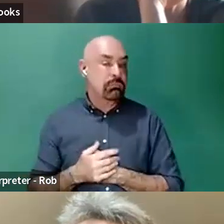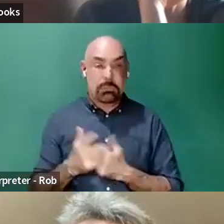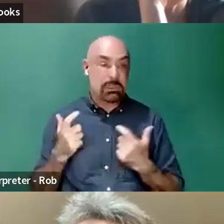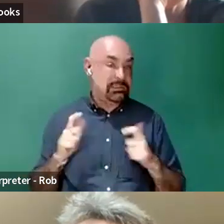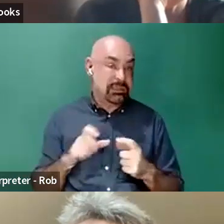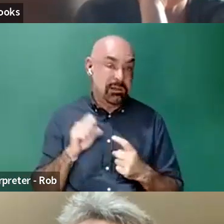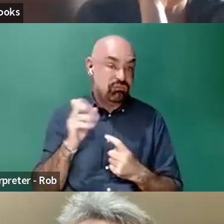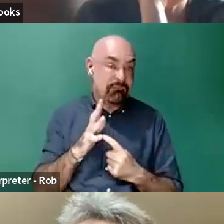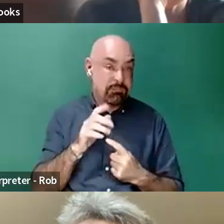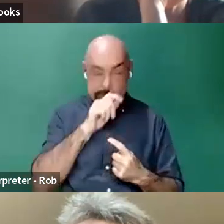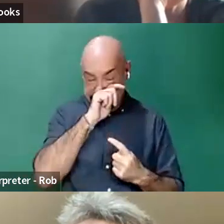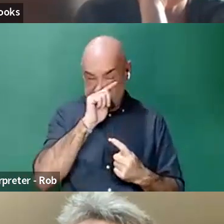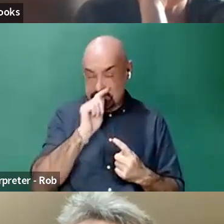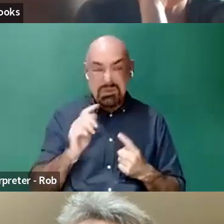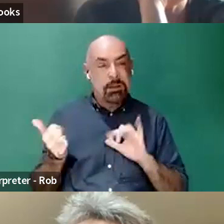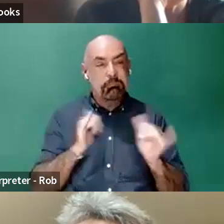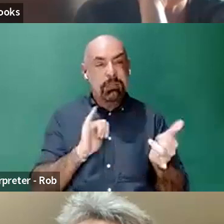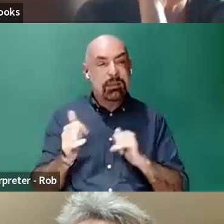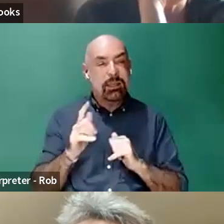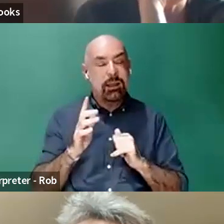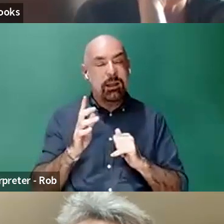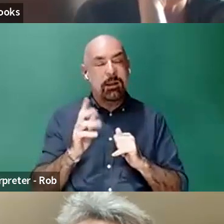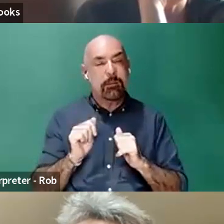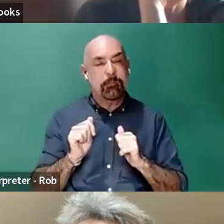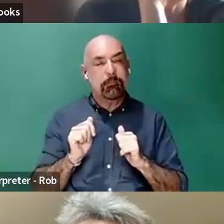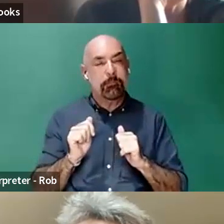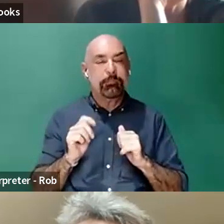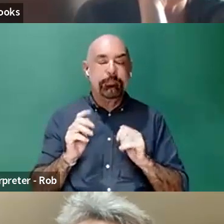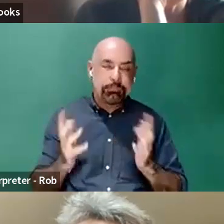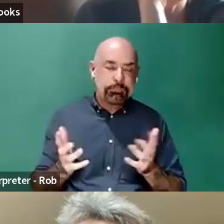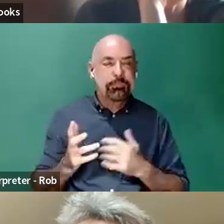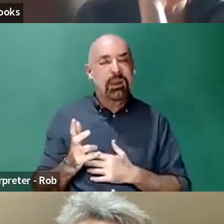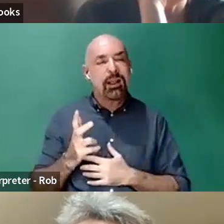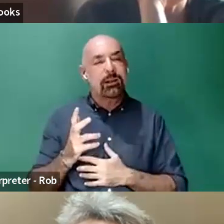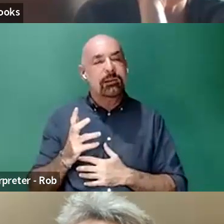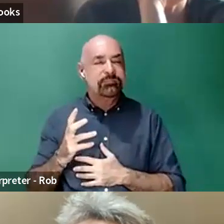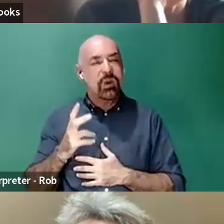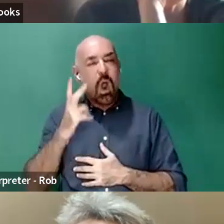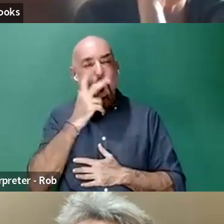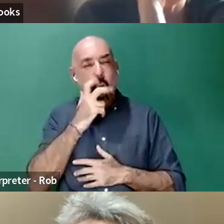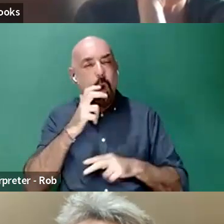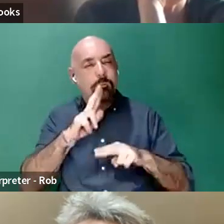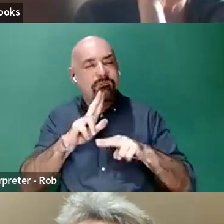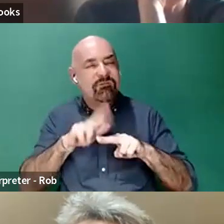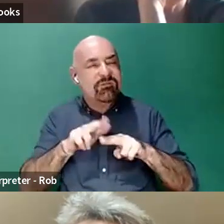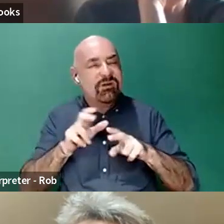but you might find it a little bit outdated in terms of format. You won't find the videos obviously